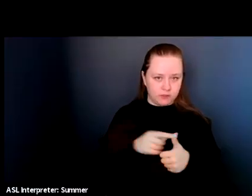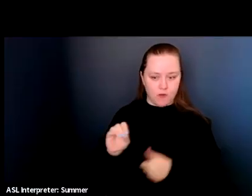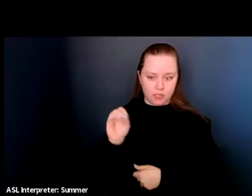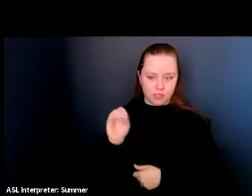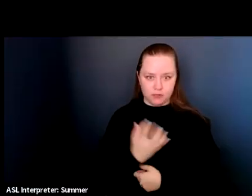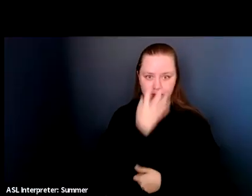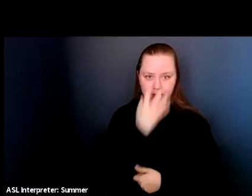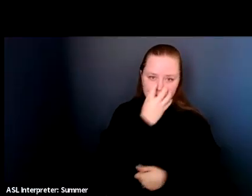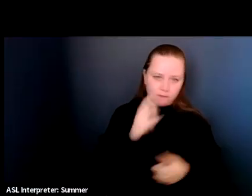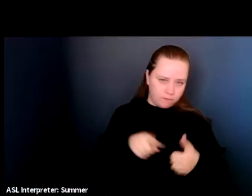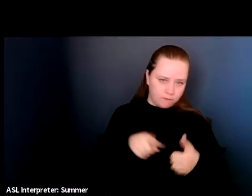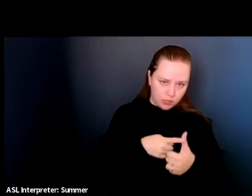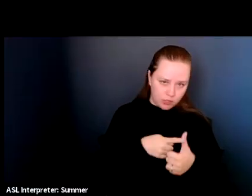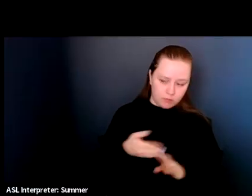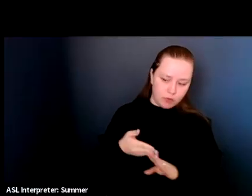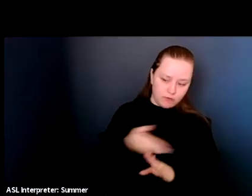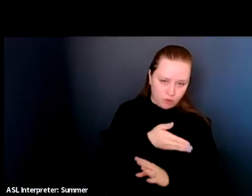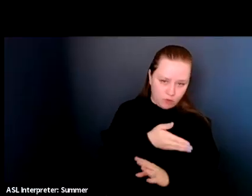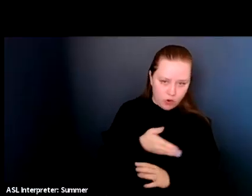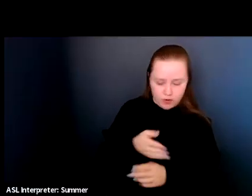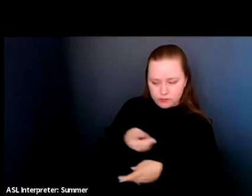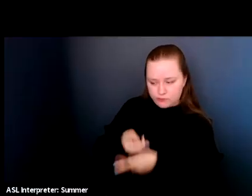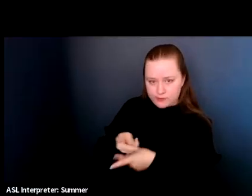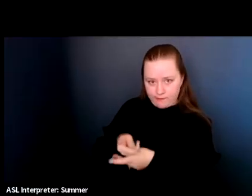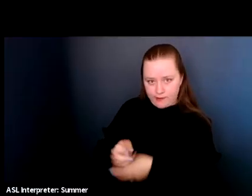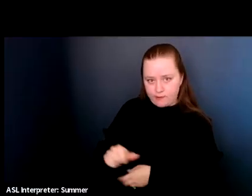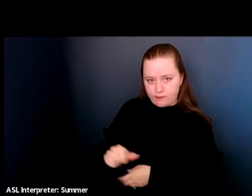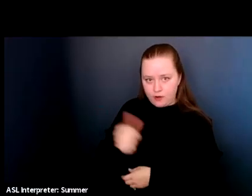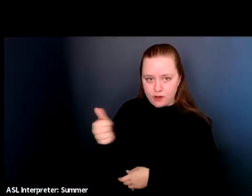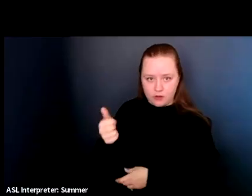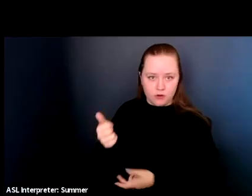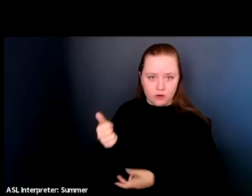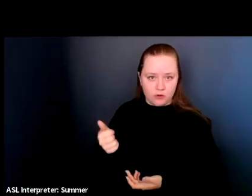before you can take care of even one other person,